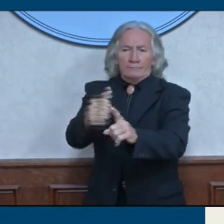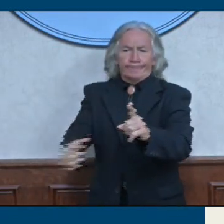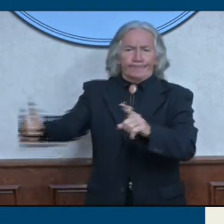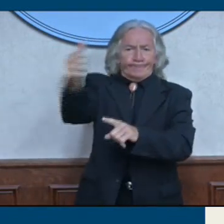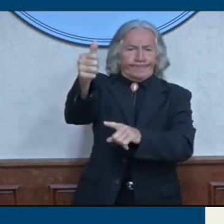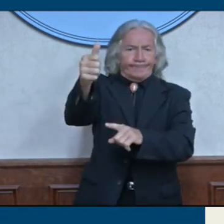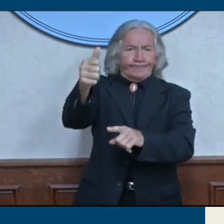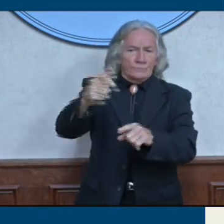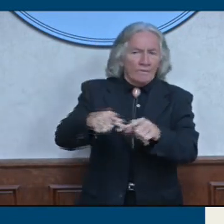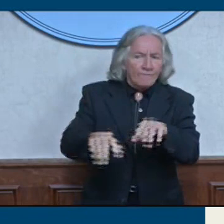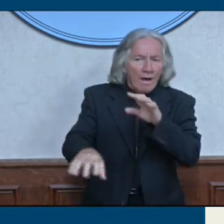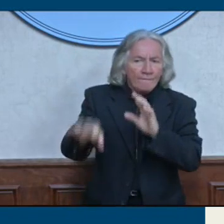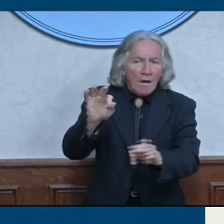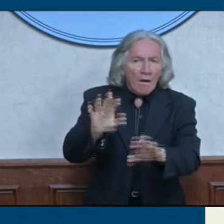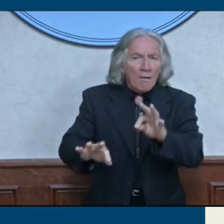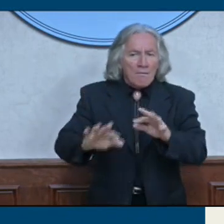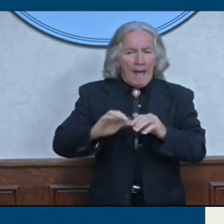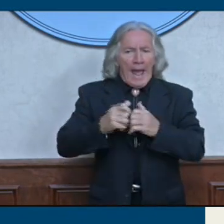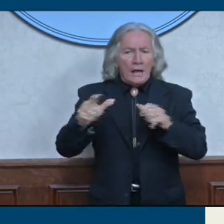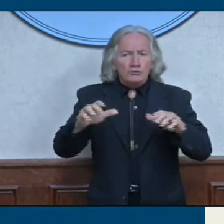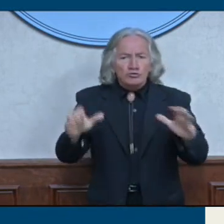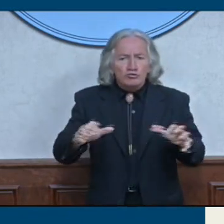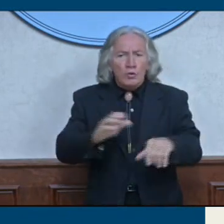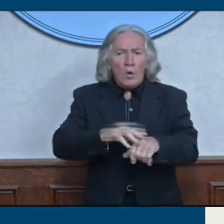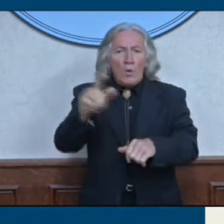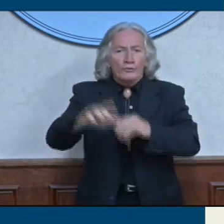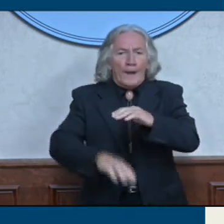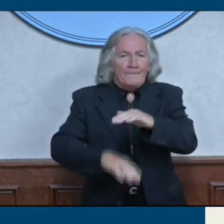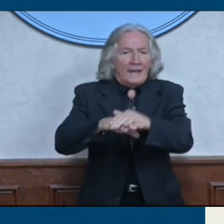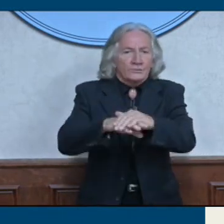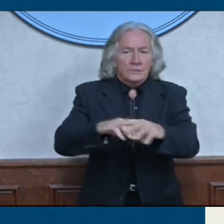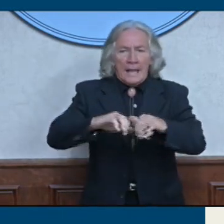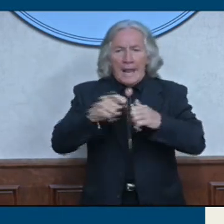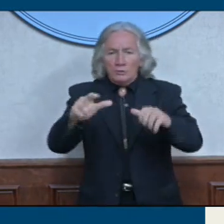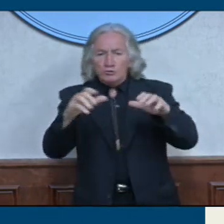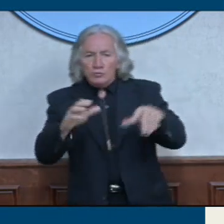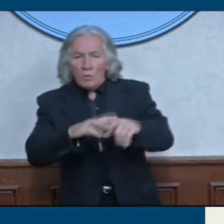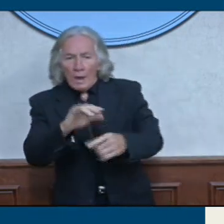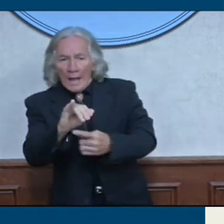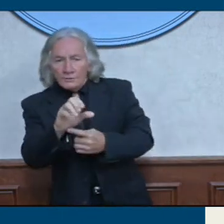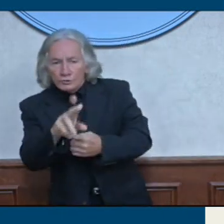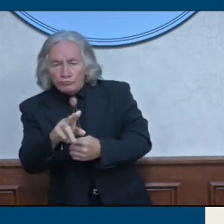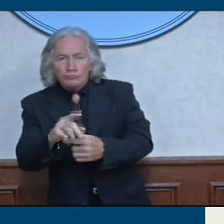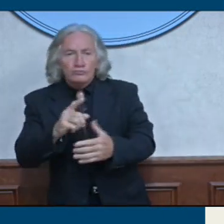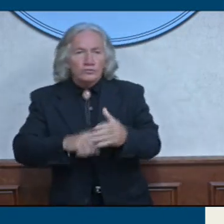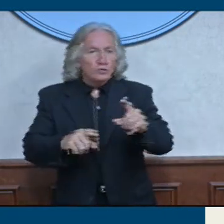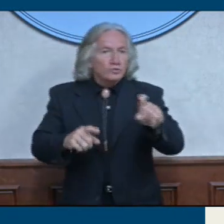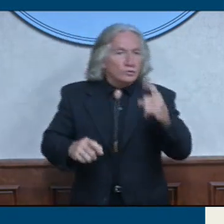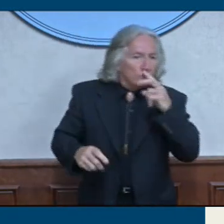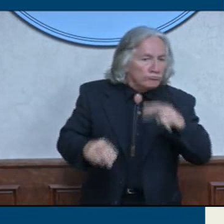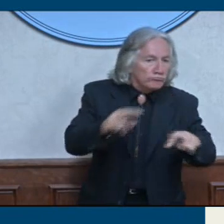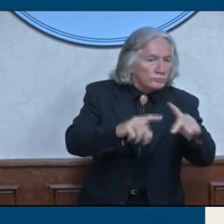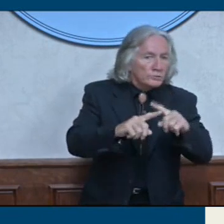TO CALL INTO THESE AREAS AND TALK SPECIFICALLY WITH THE CEO'S IN THESE AREAS AND FIND